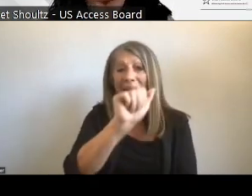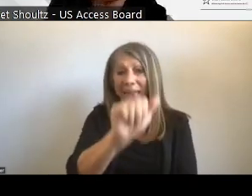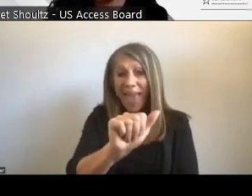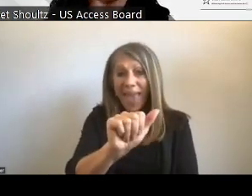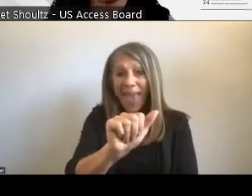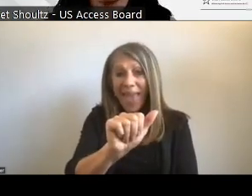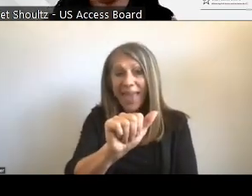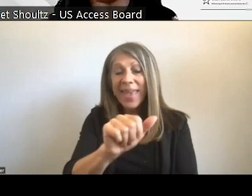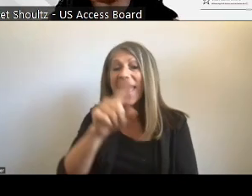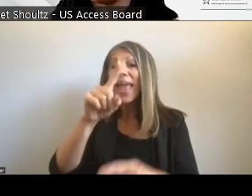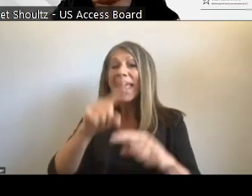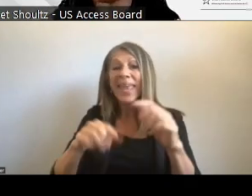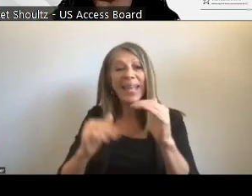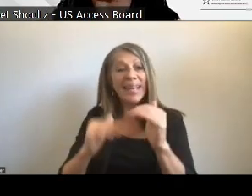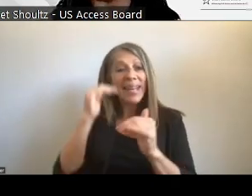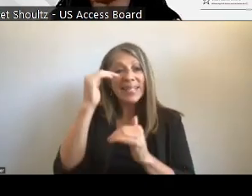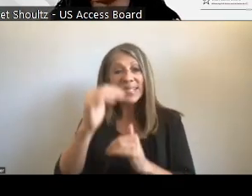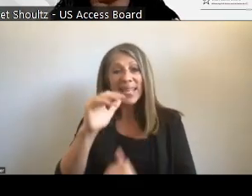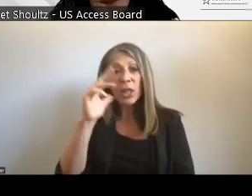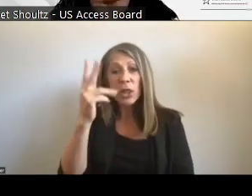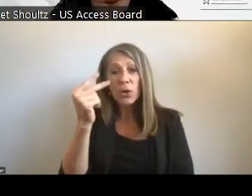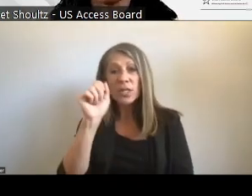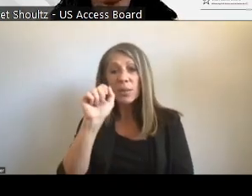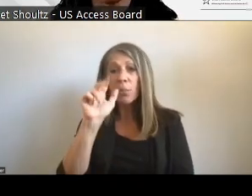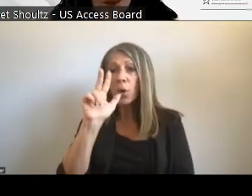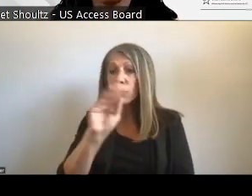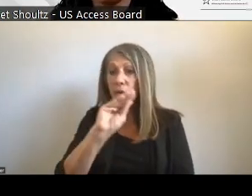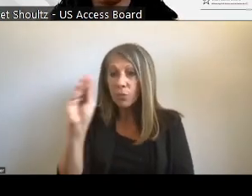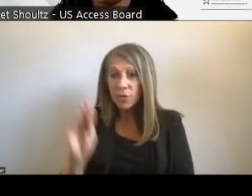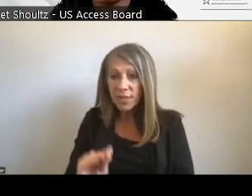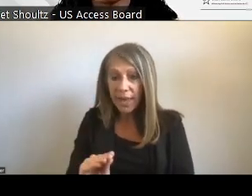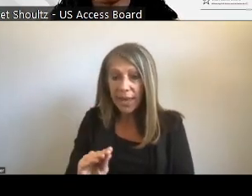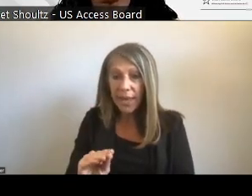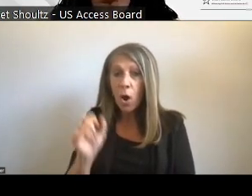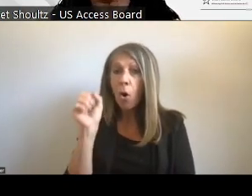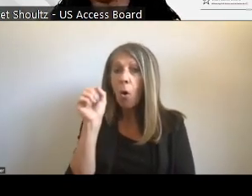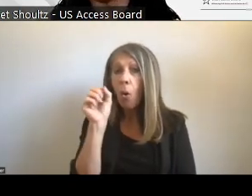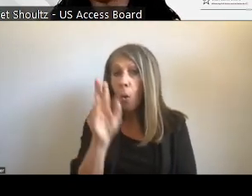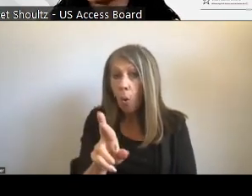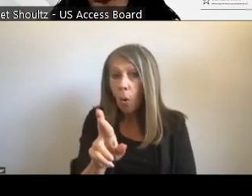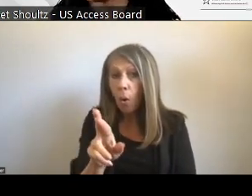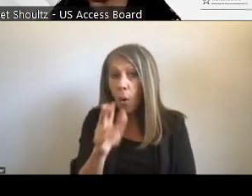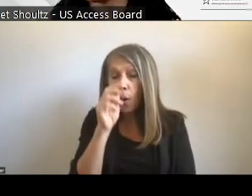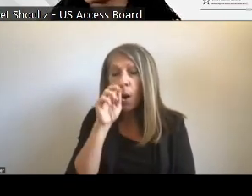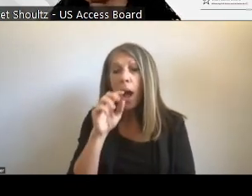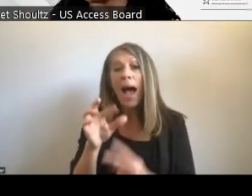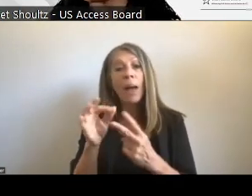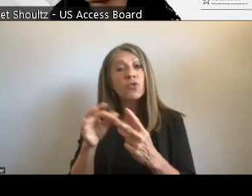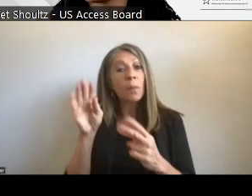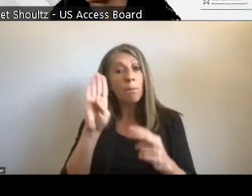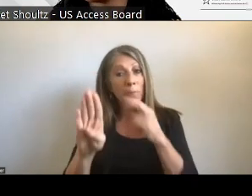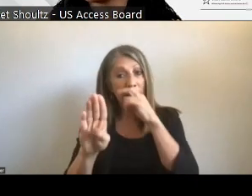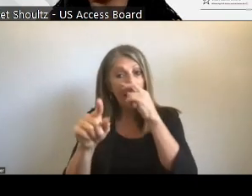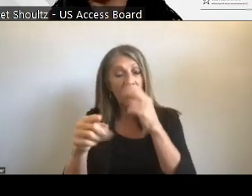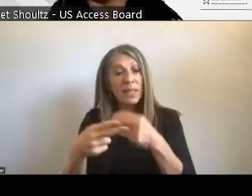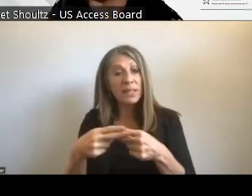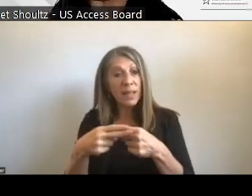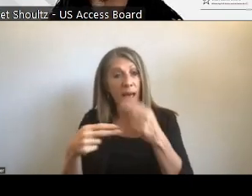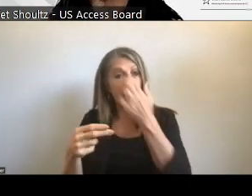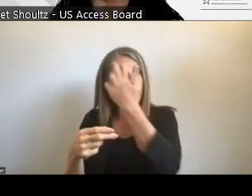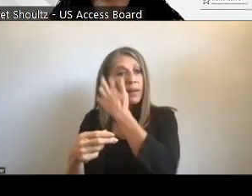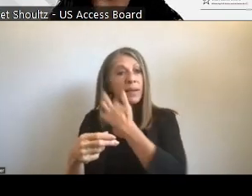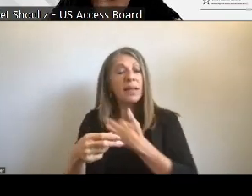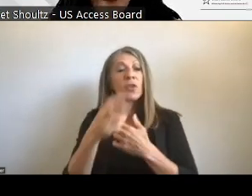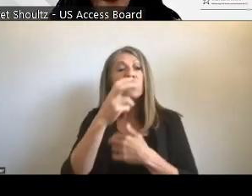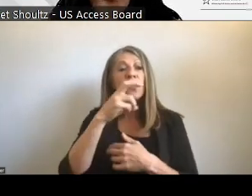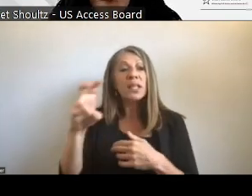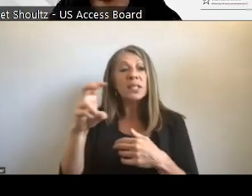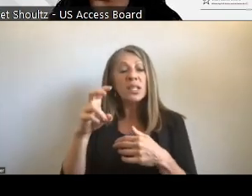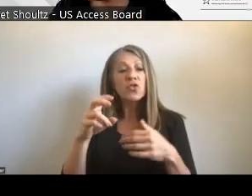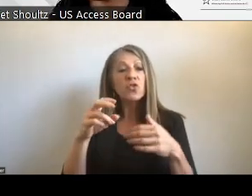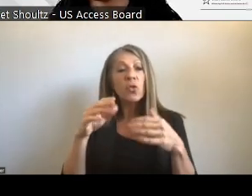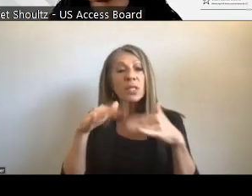of grade cannot exceed 13.3 percent, or option (b) on this slide, a transitional space must be